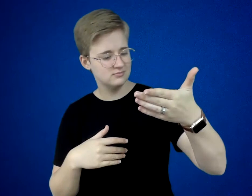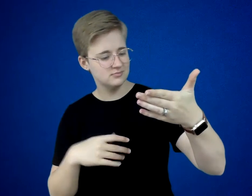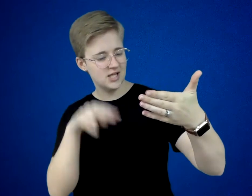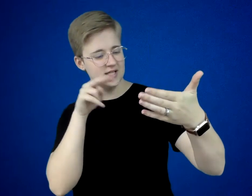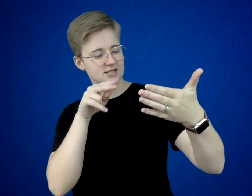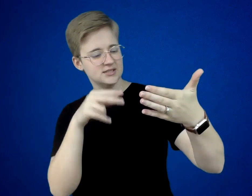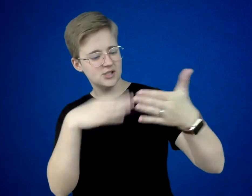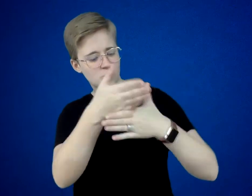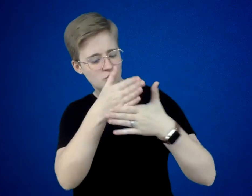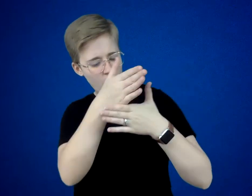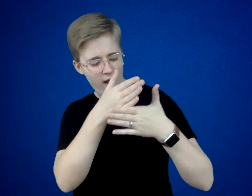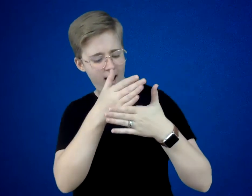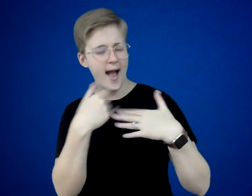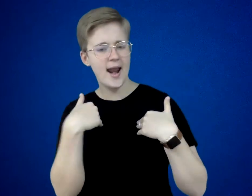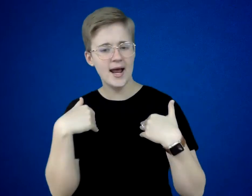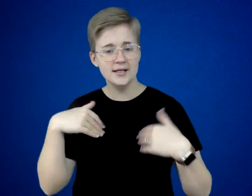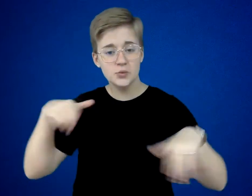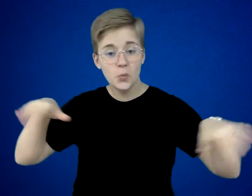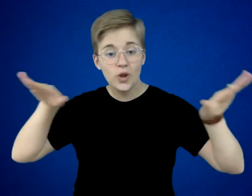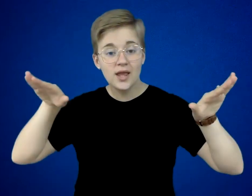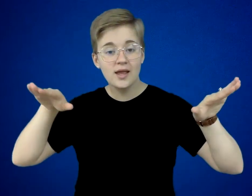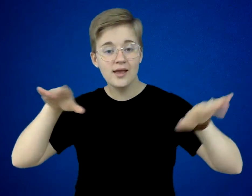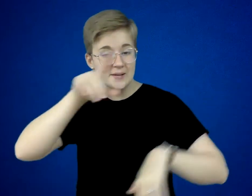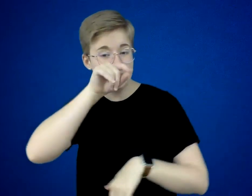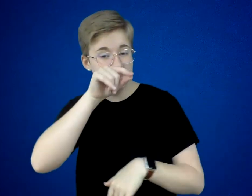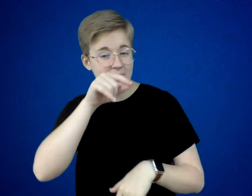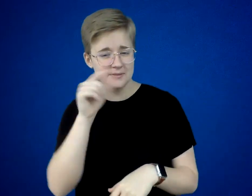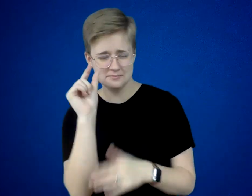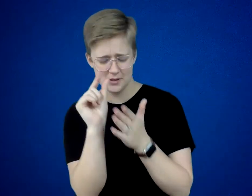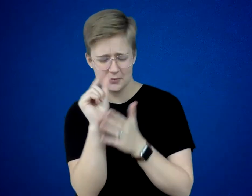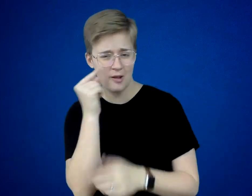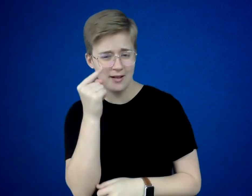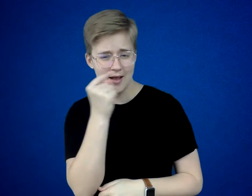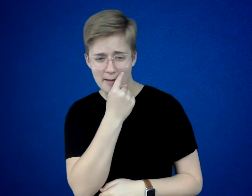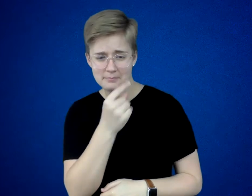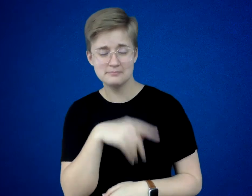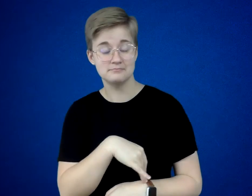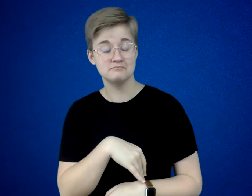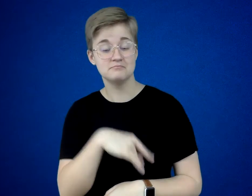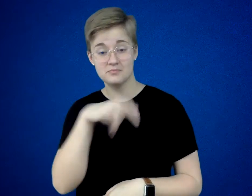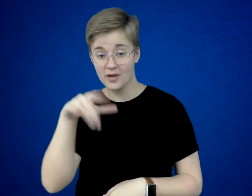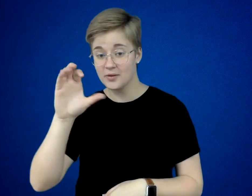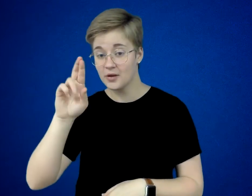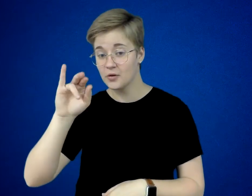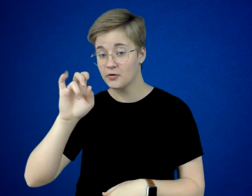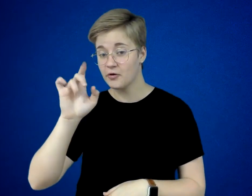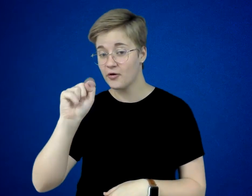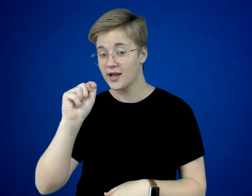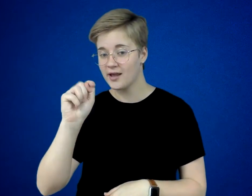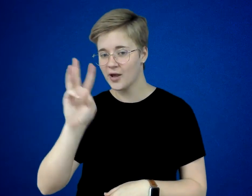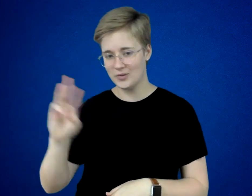and a beak and a tiny eye. It was Cricket, Willie May’s Cricket, coming to life under his knife.